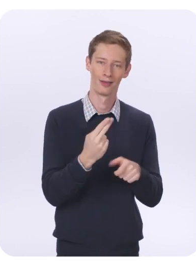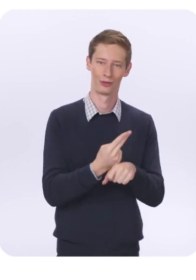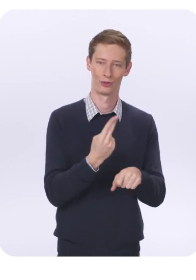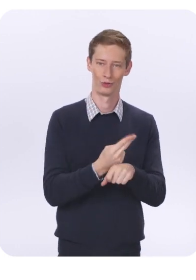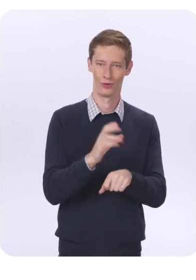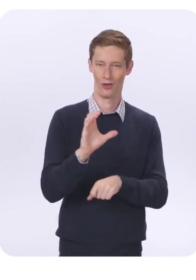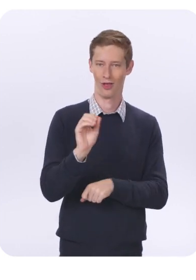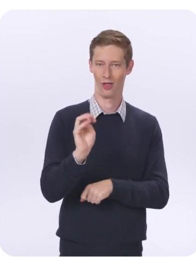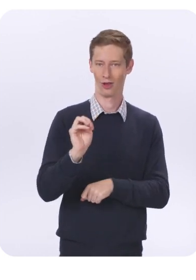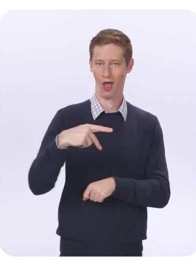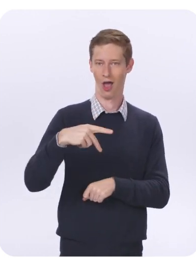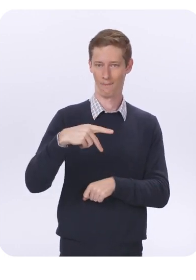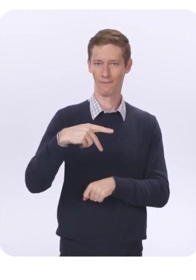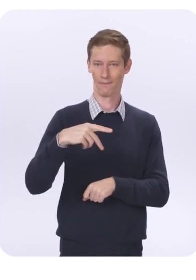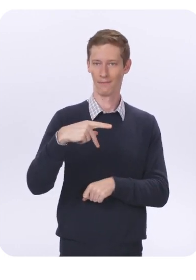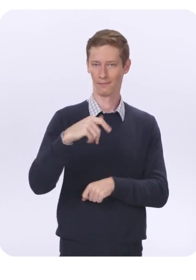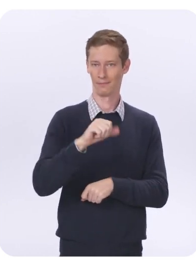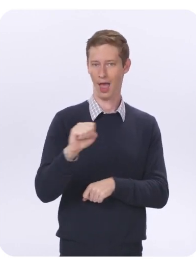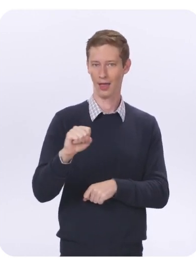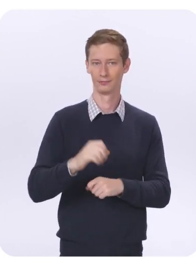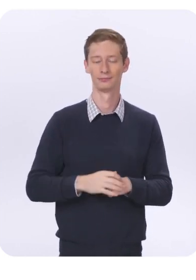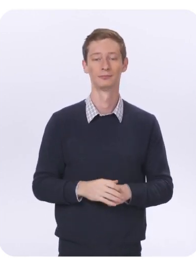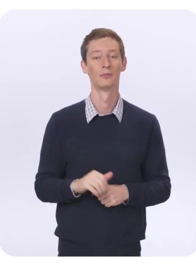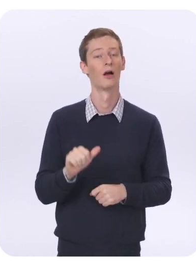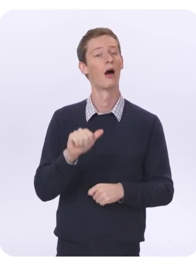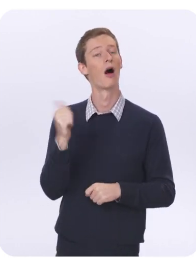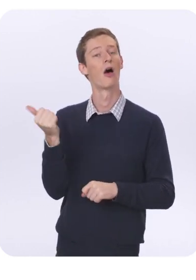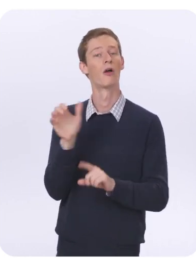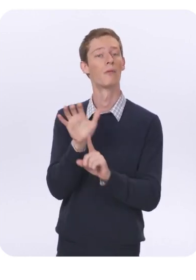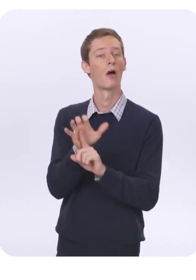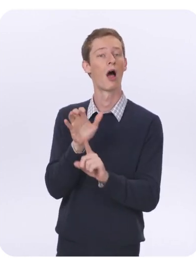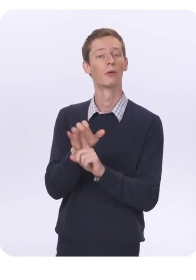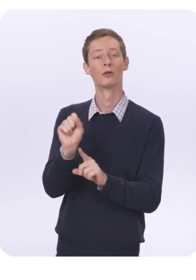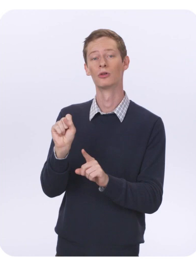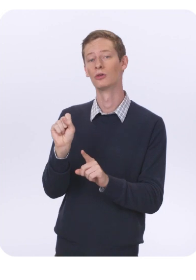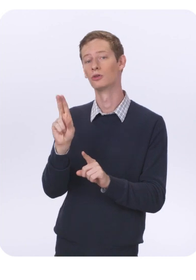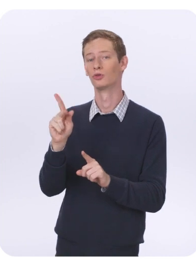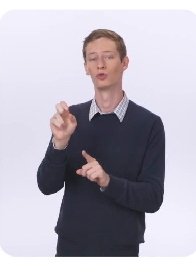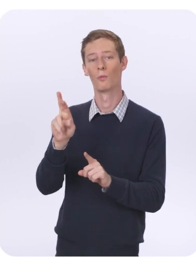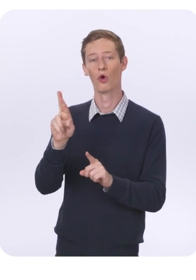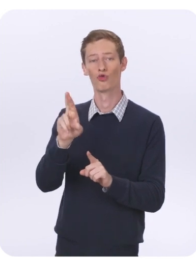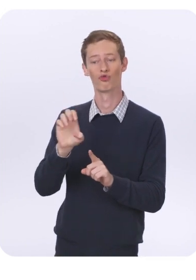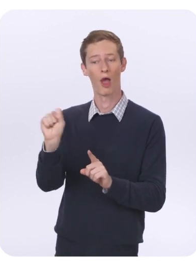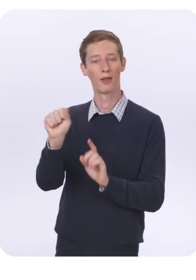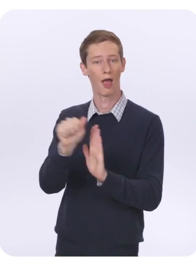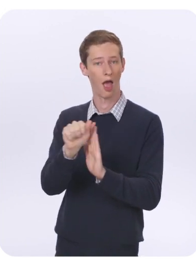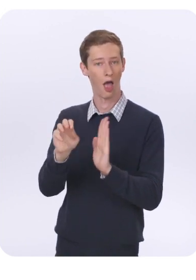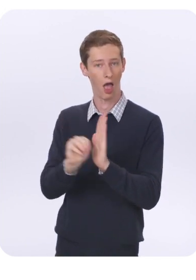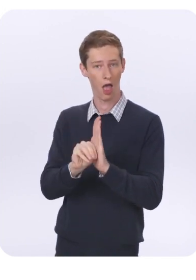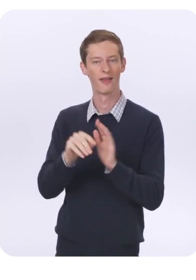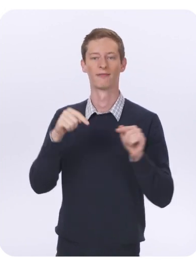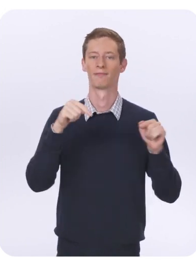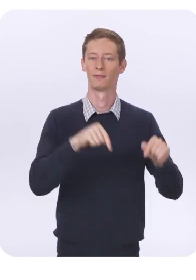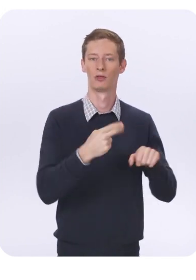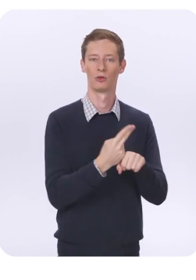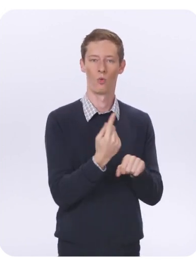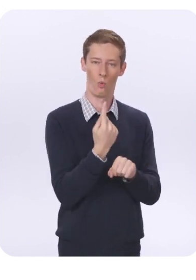Unlike other popular super resolution algorithms, we use a single GPU pass so it can be combined with other operations,